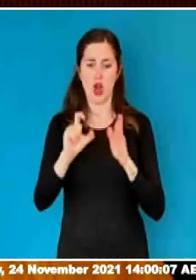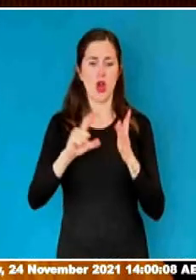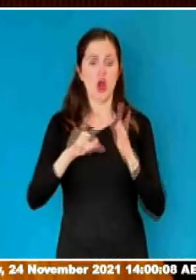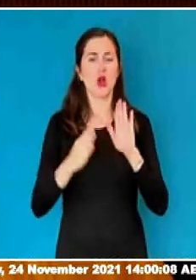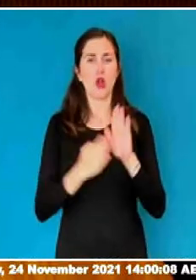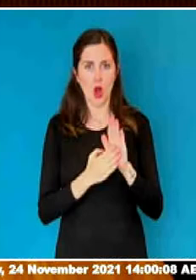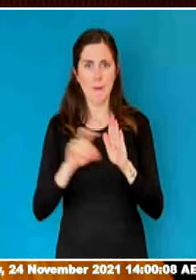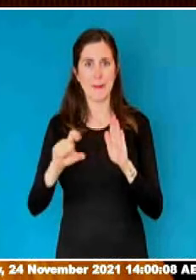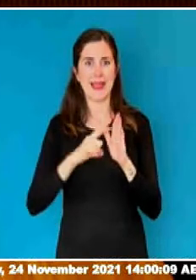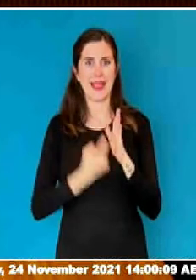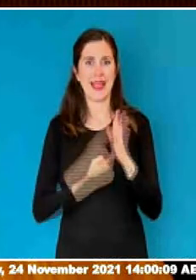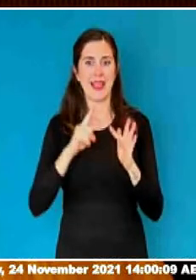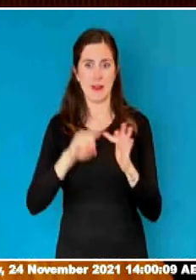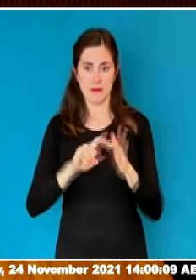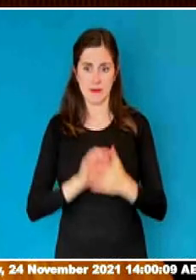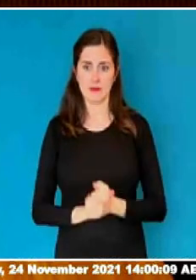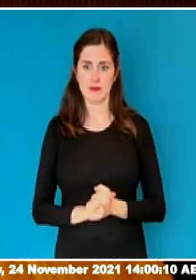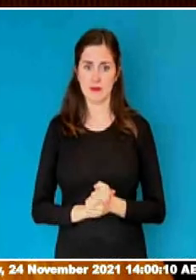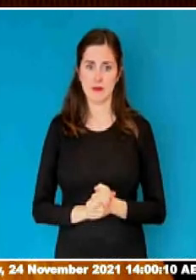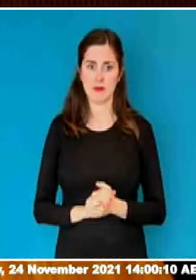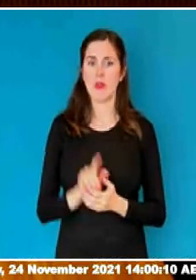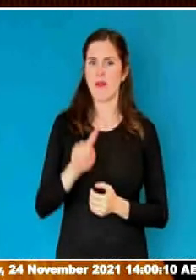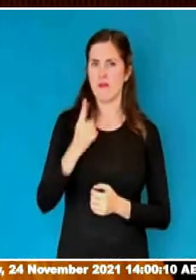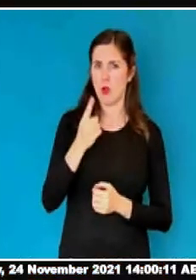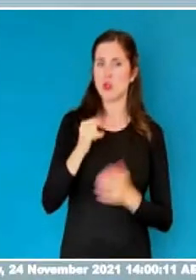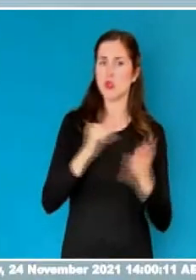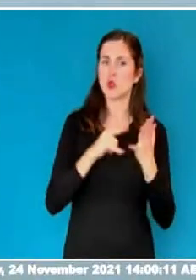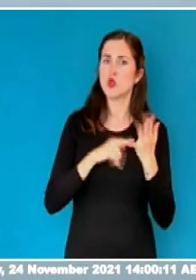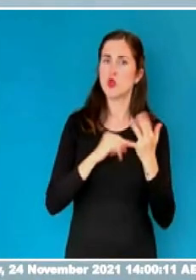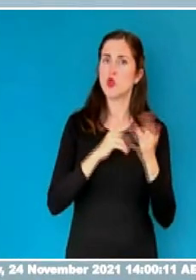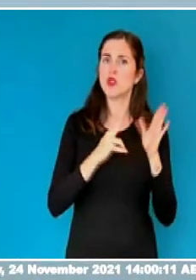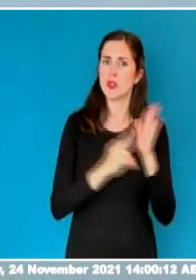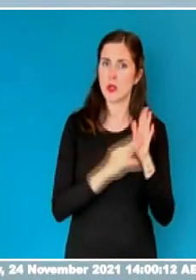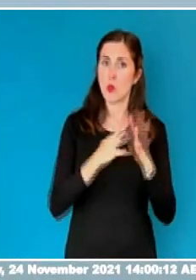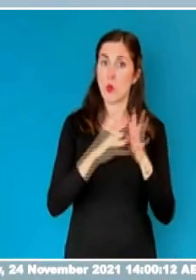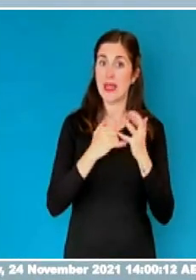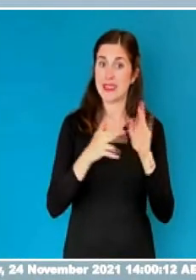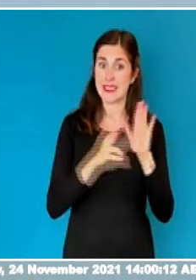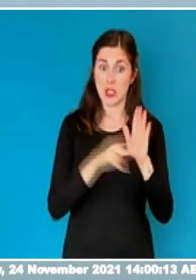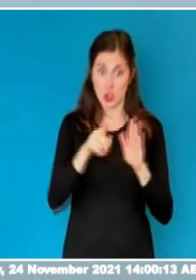Ms Weston, can I start with you, you are the CEO of Comcare? Yes.